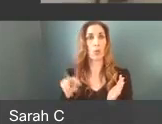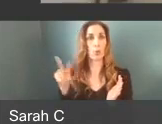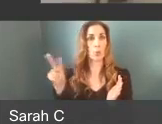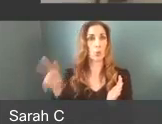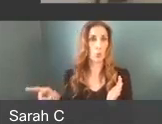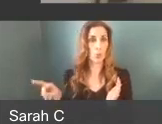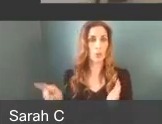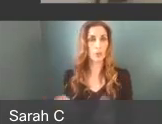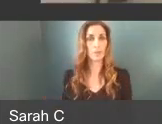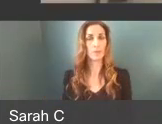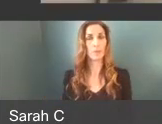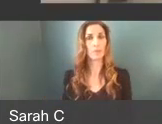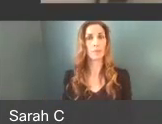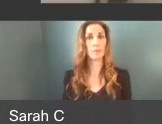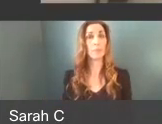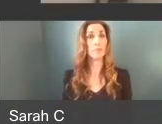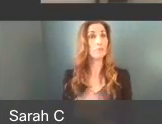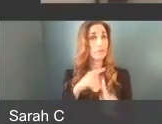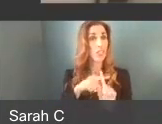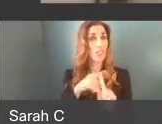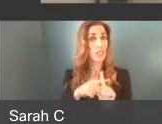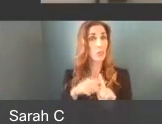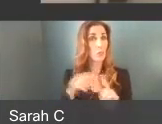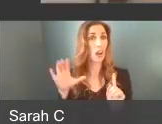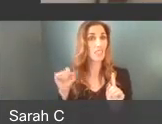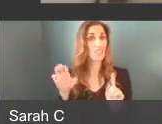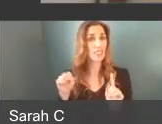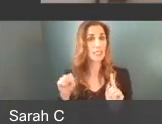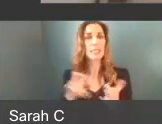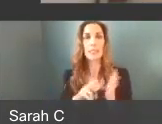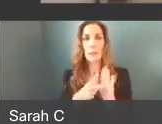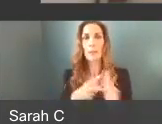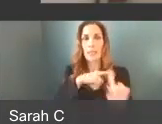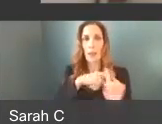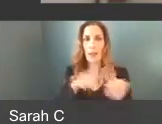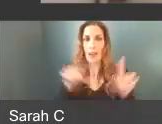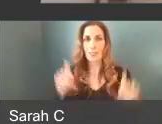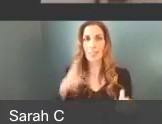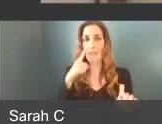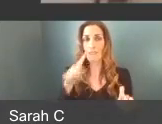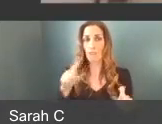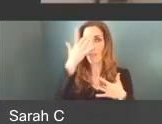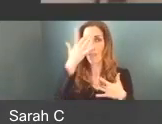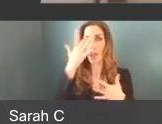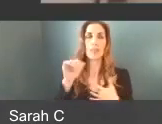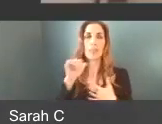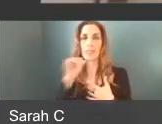These positive cases are a result of a positive test for the virus, not from the antibody. Eight